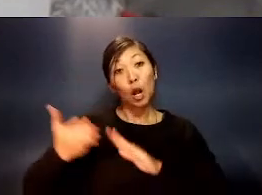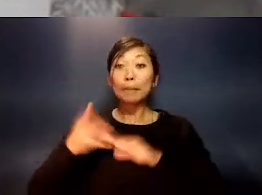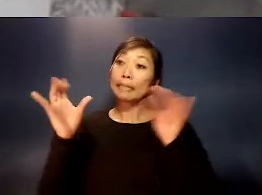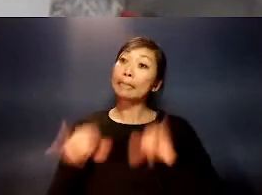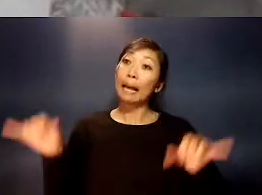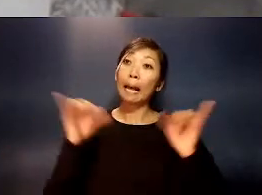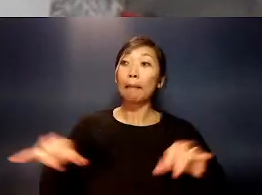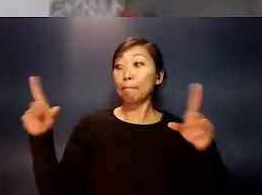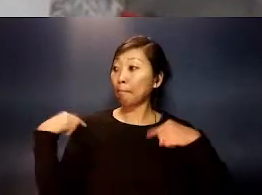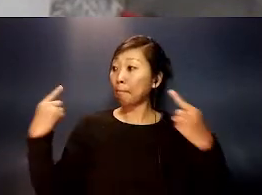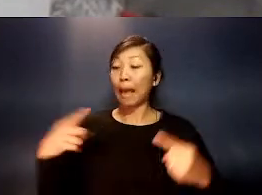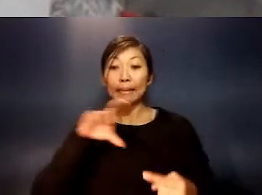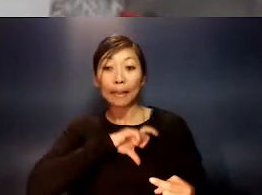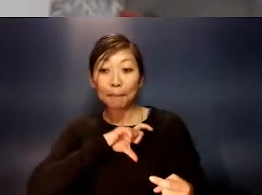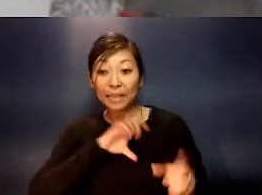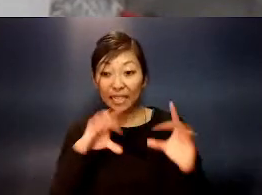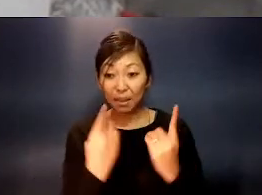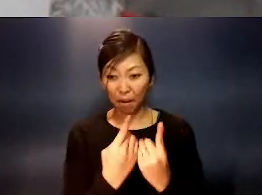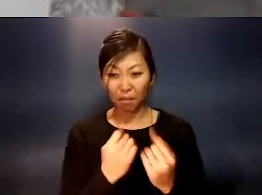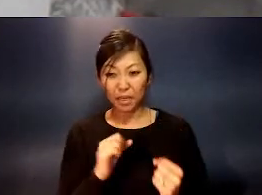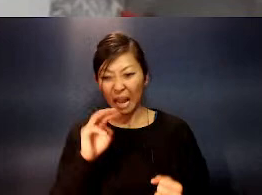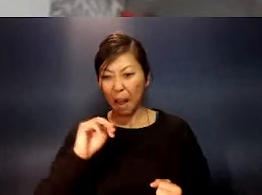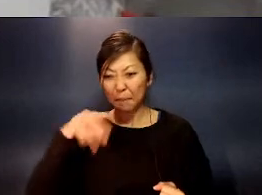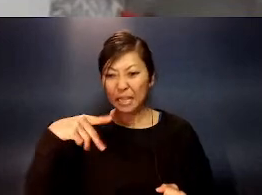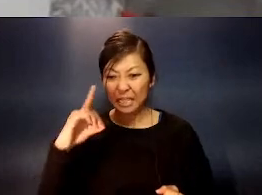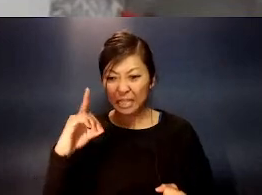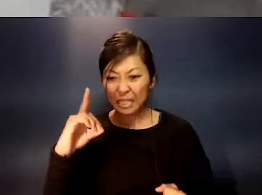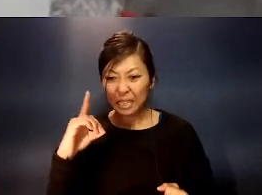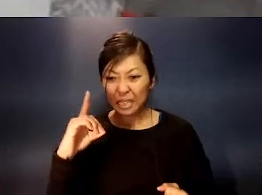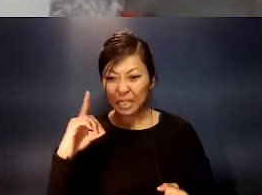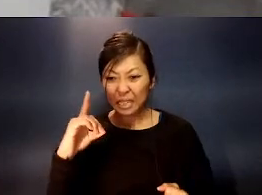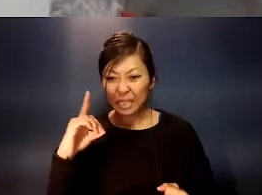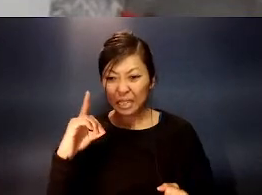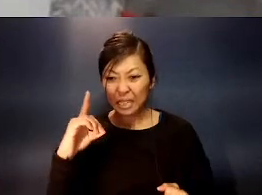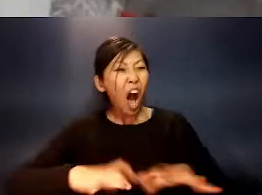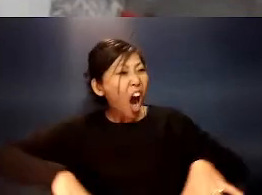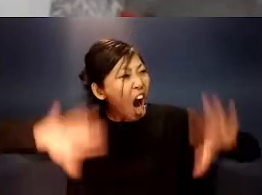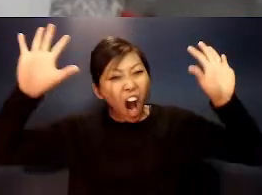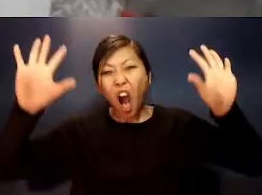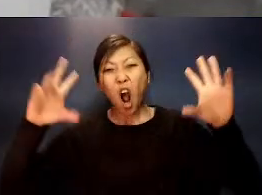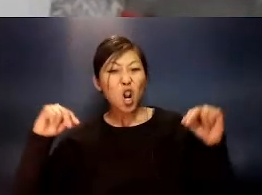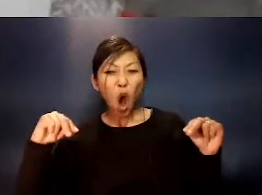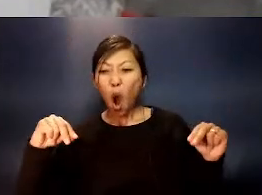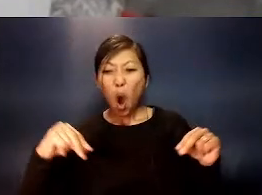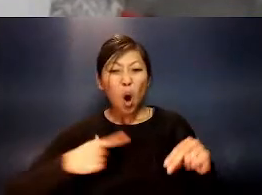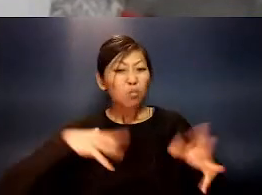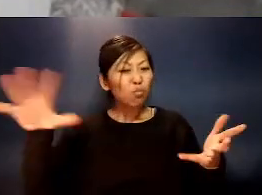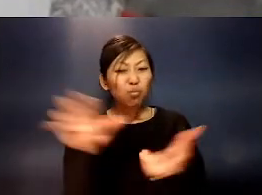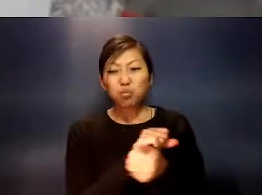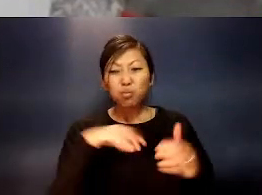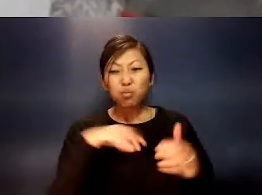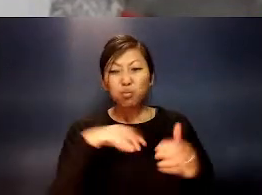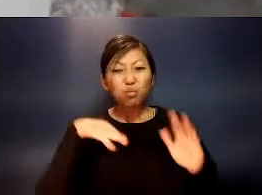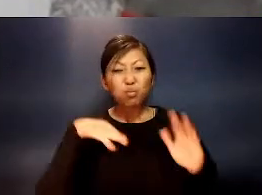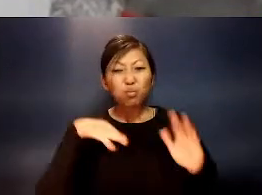IT'S VERY DIFFICULT BECAUSE WE ALL DESERVE TO BE SAFE AND WE'RE WORKING ON THOSE SOLUTIONS NOW. BUT, UNFORTUNATELY, WE ARE -- YOU KNOW, WE'RE TRYING TO